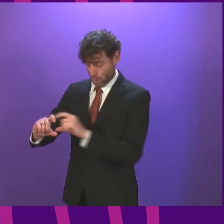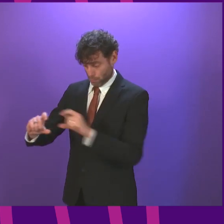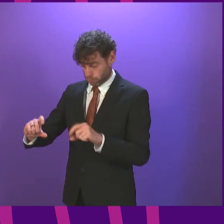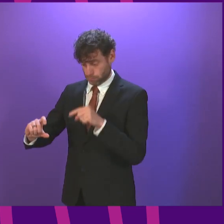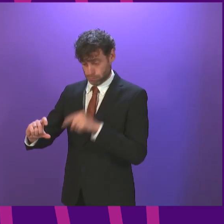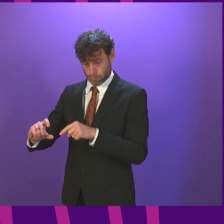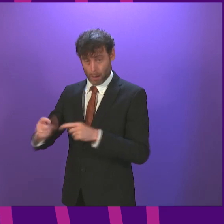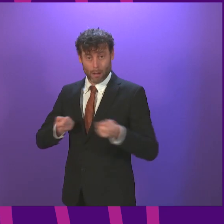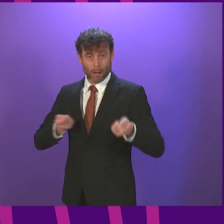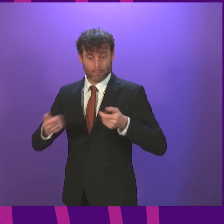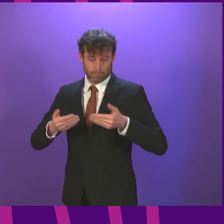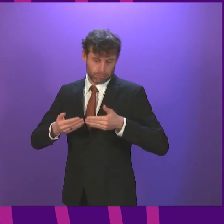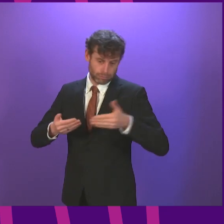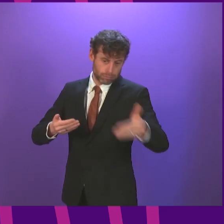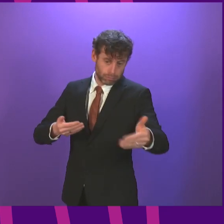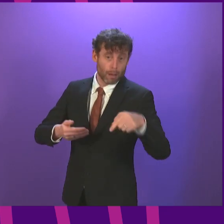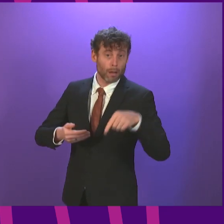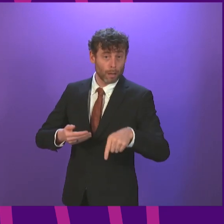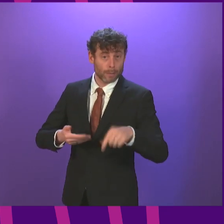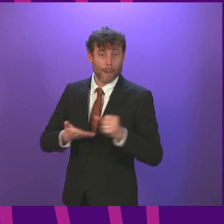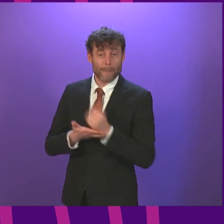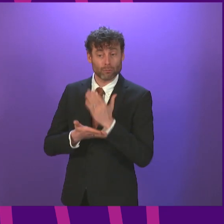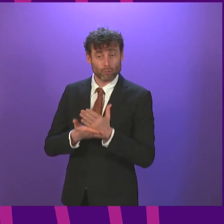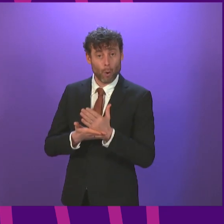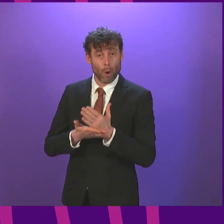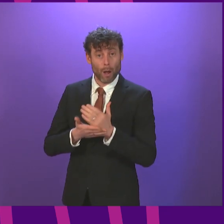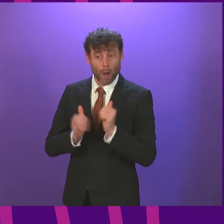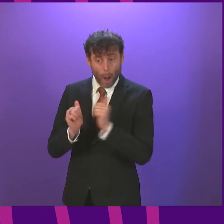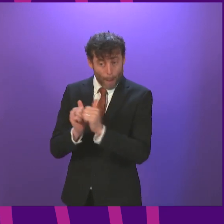are getting the number of appointments right, not just against the supplies that we have